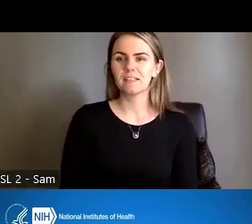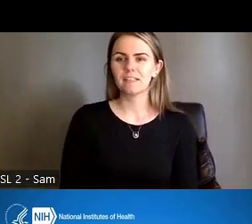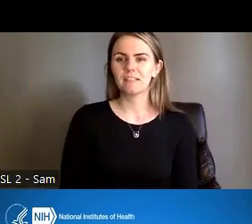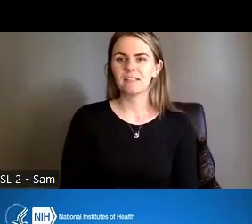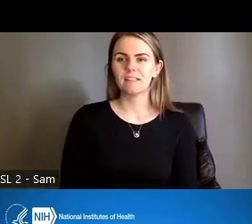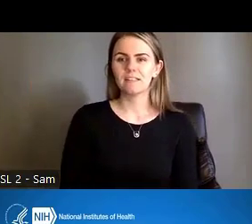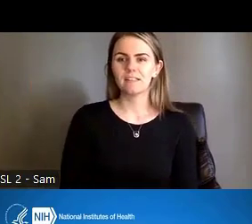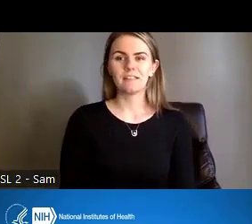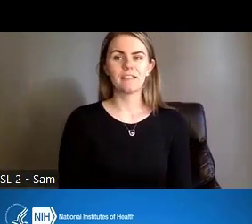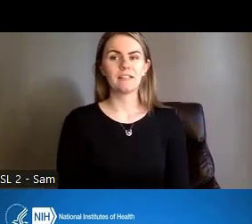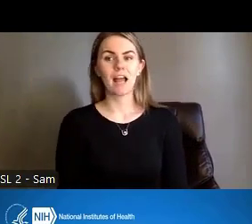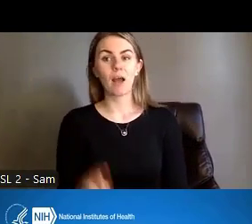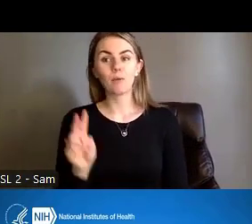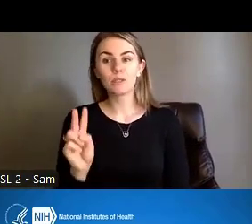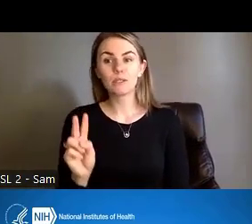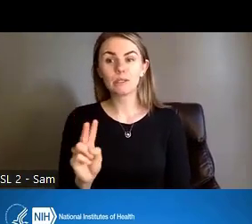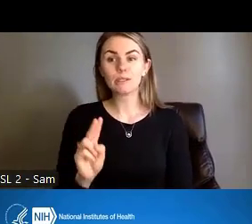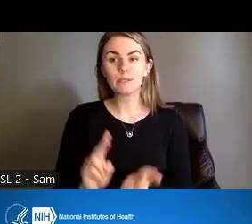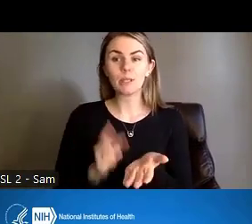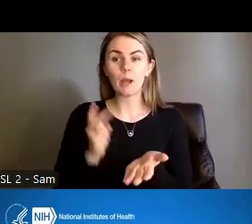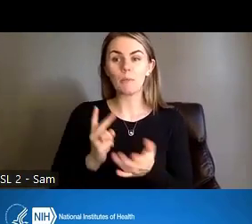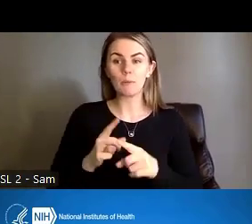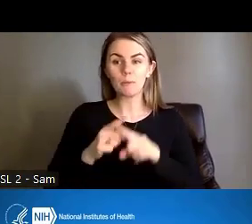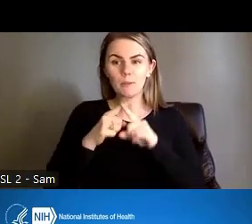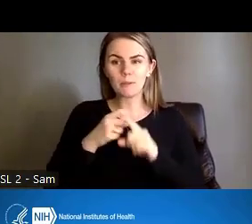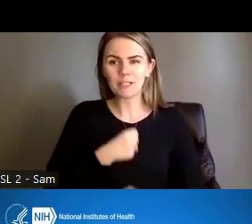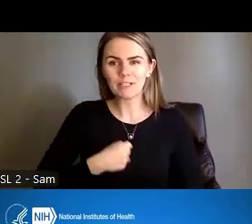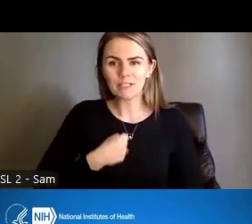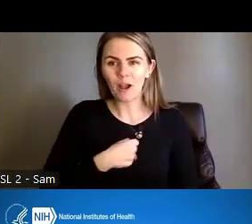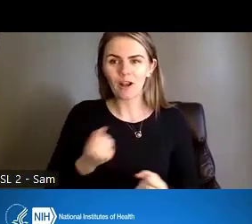Ashlee Van't Veer, PhD: Double muted, sorry, everyone. You'd think, after all this time,